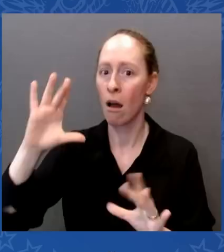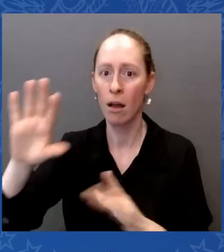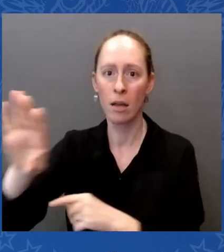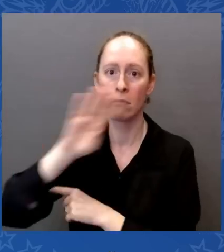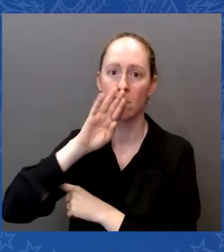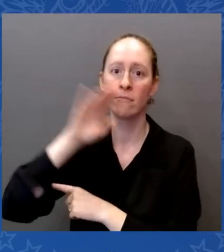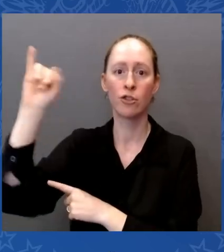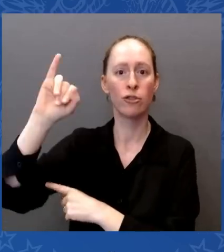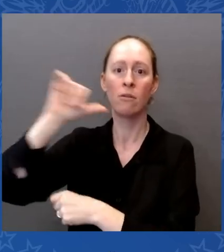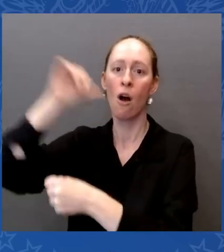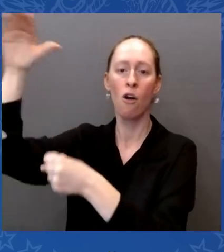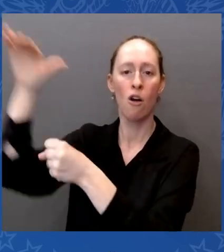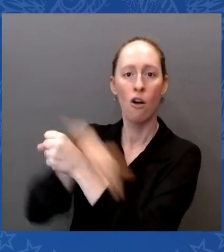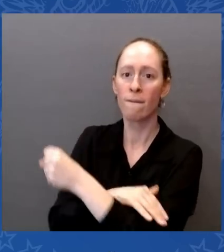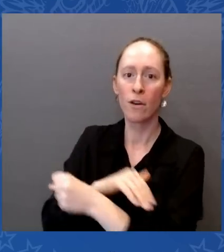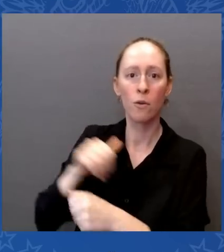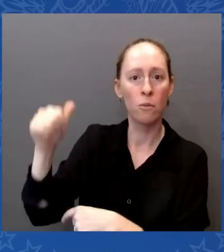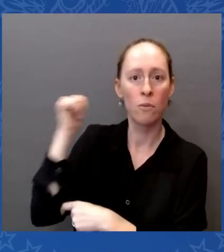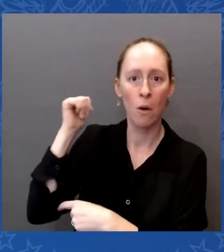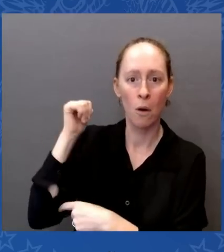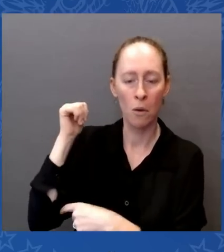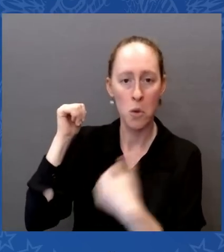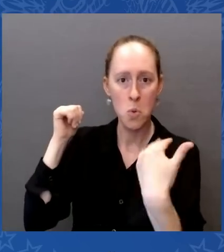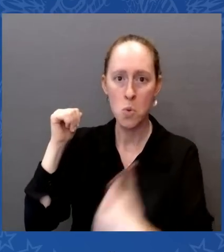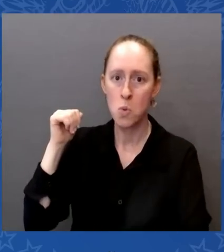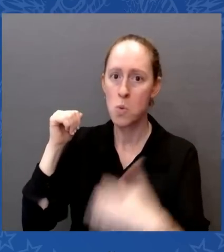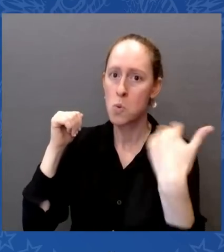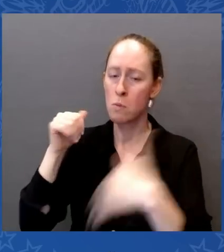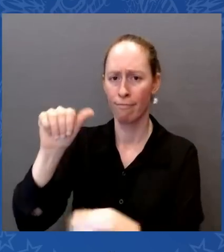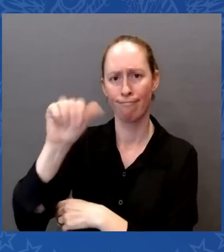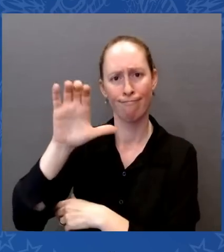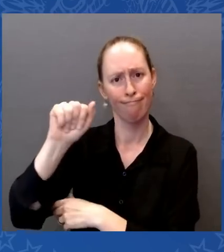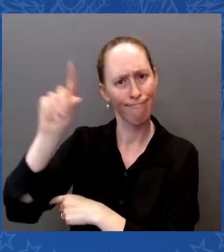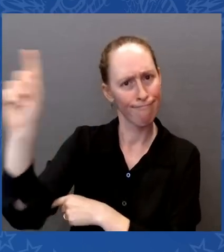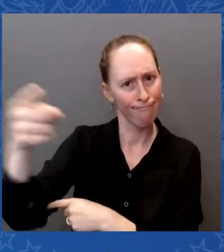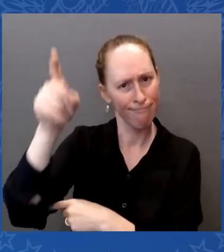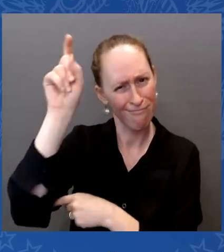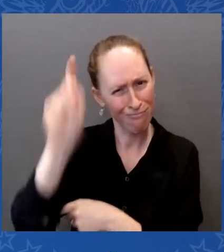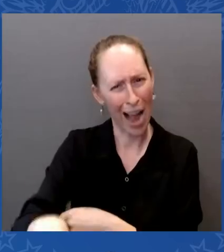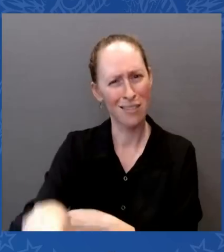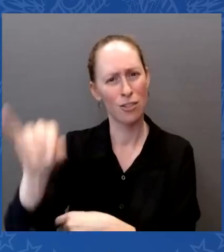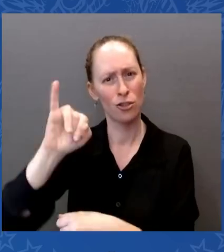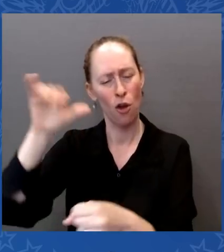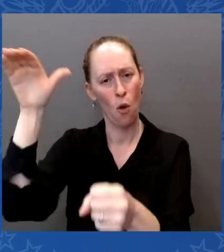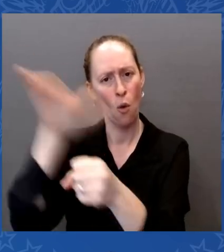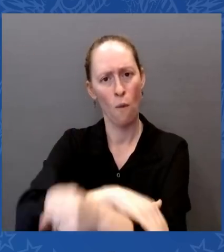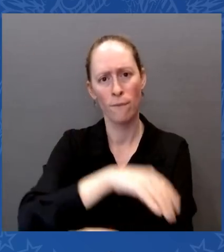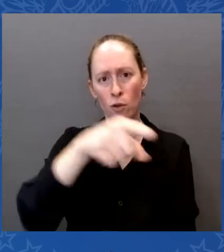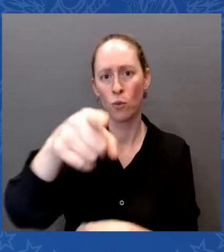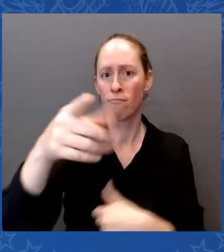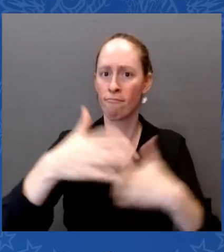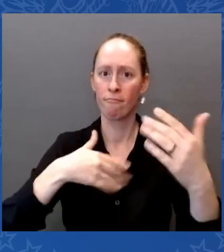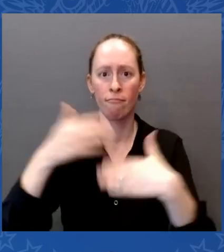because they have a preexisting condition. That's gone as well. And they're doing everything they can to get gas pri- --